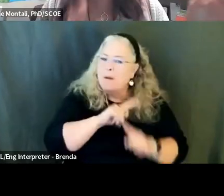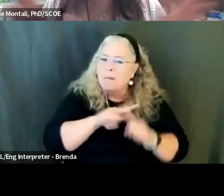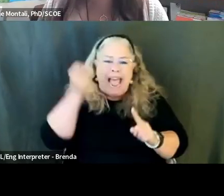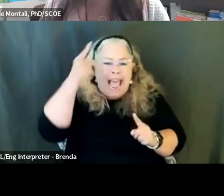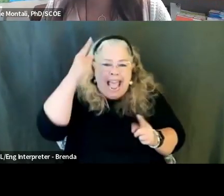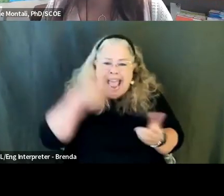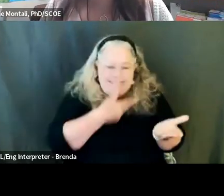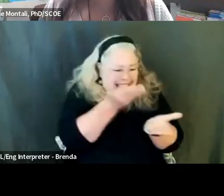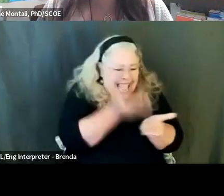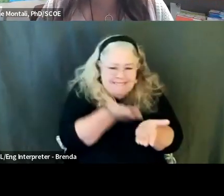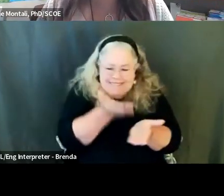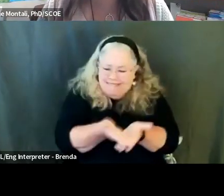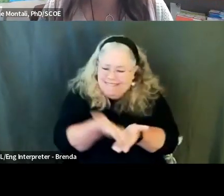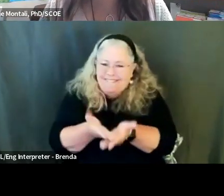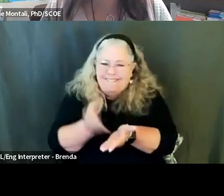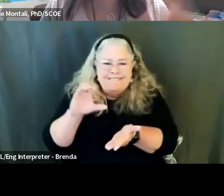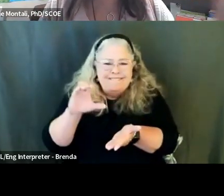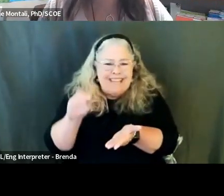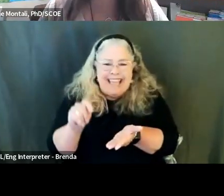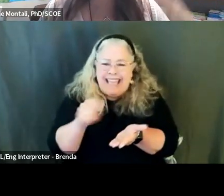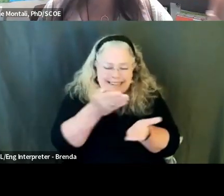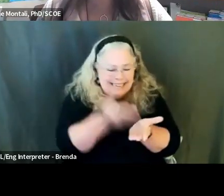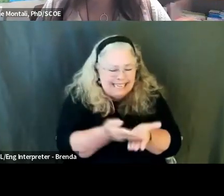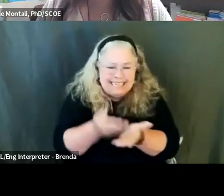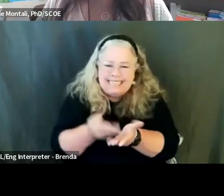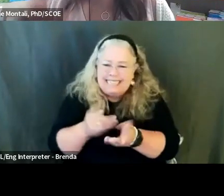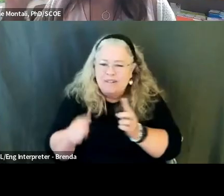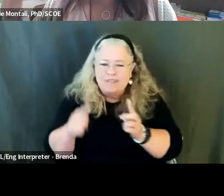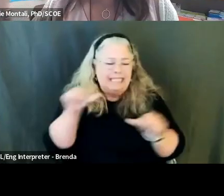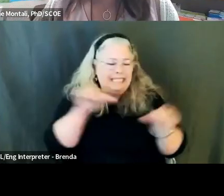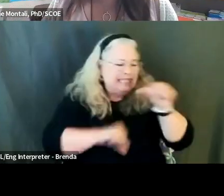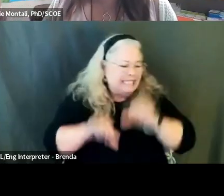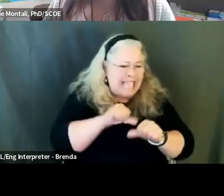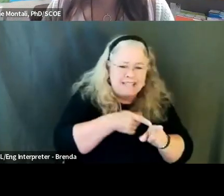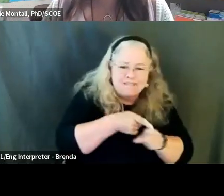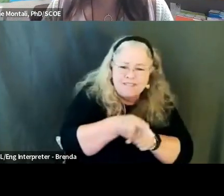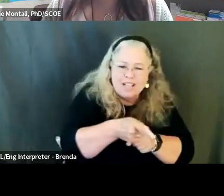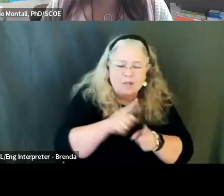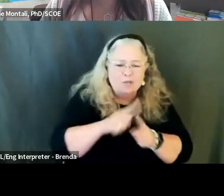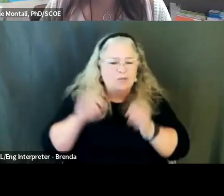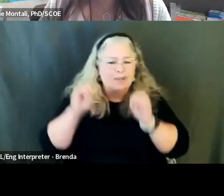lots of different you know aspects of from like I said the science field to the educational field.